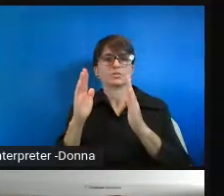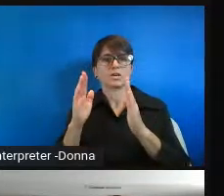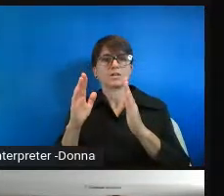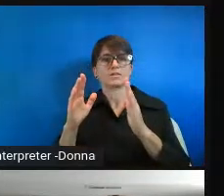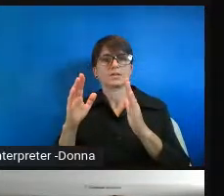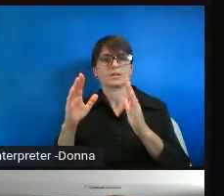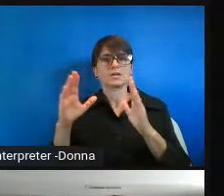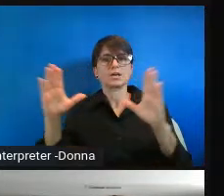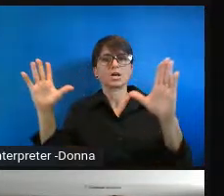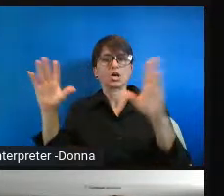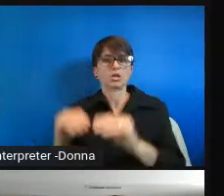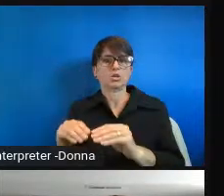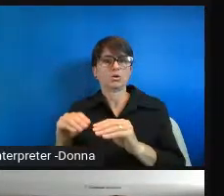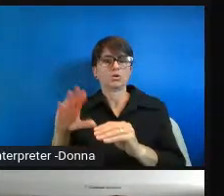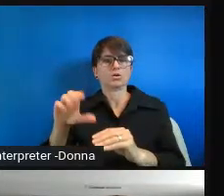Some ideas may focus on the first element